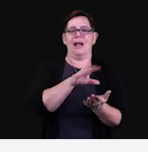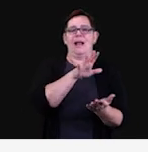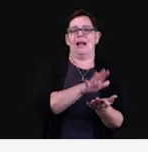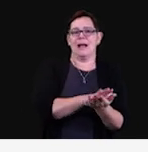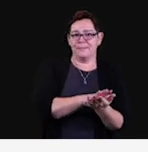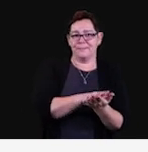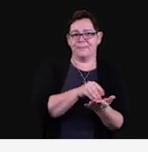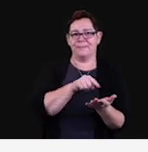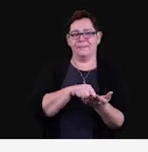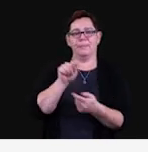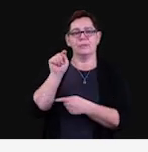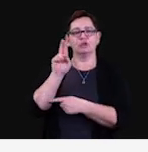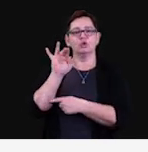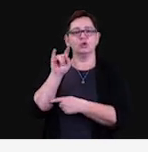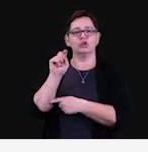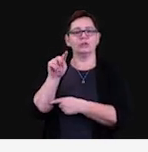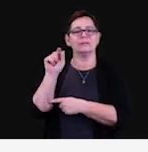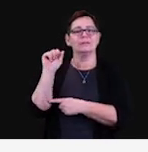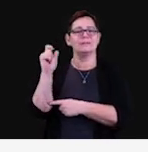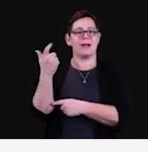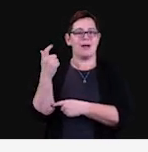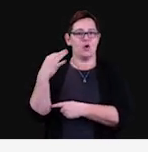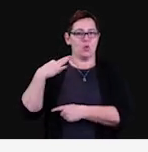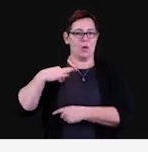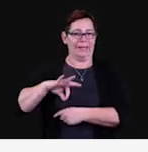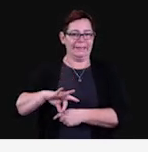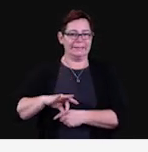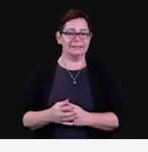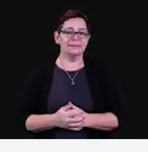You will have to provide or send in a document that proves your identity.